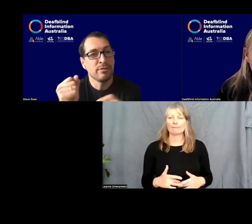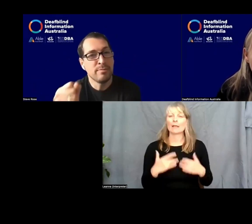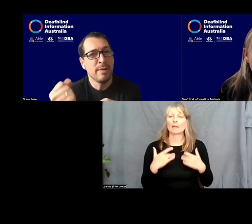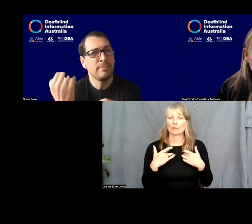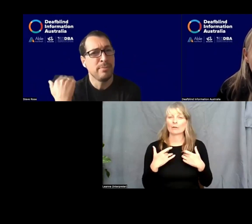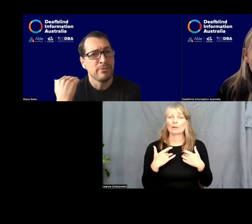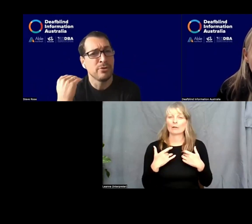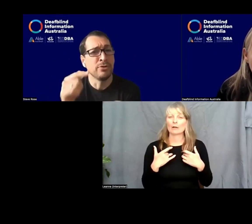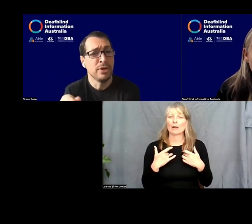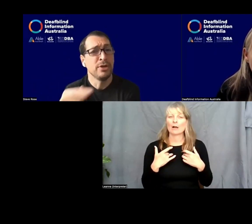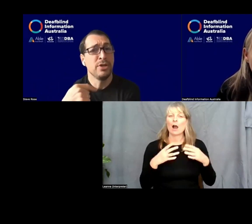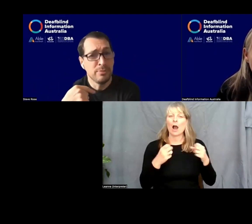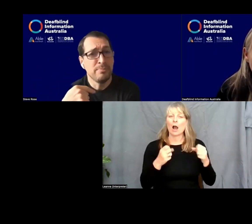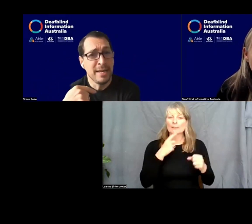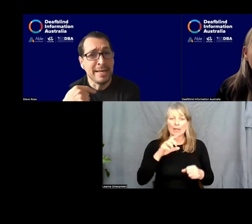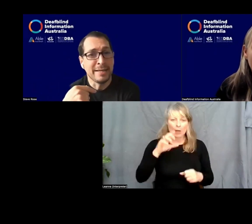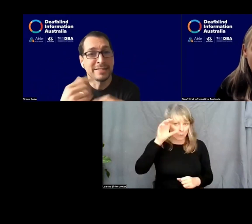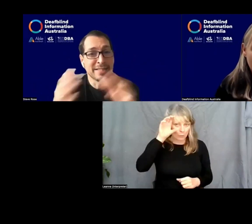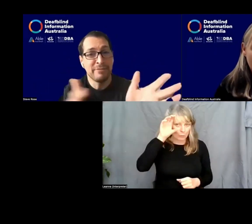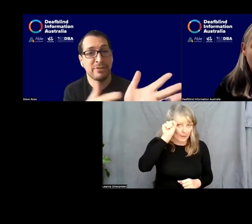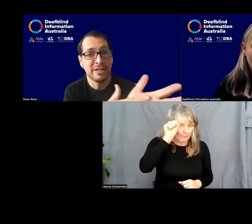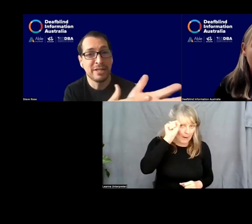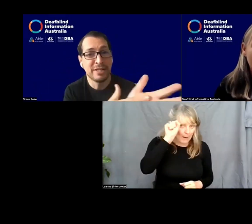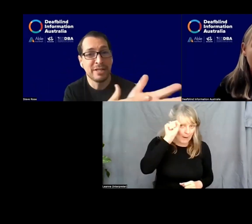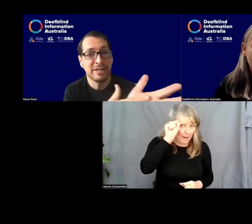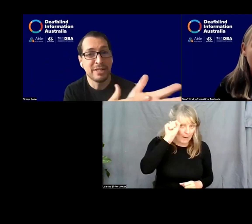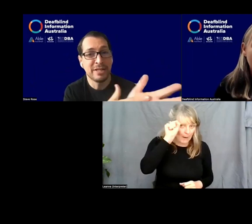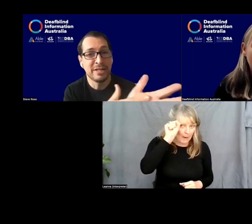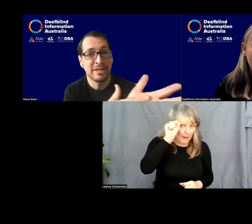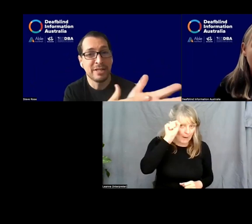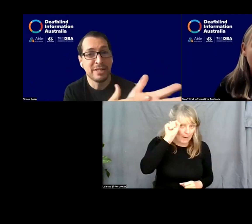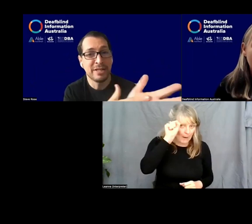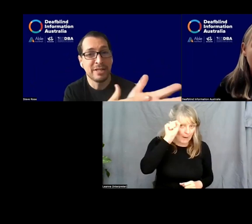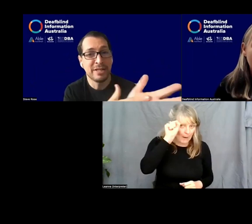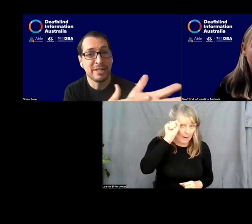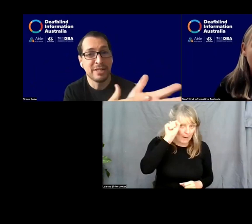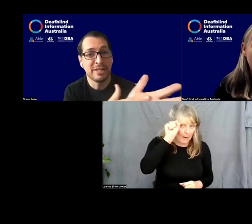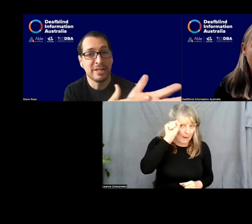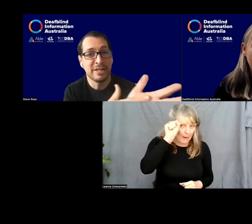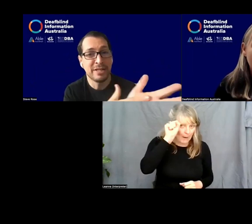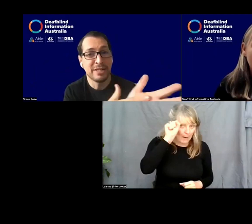with a remember before you and me, because that feels like a helpful way to, there's quite a few signs isn't it?